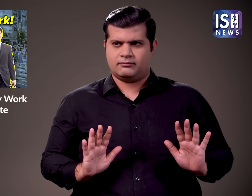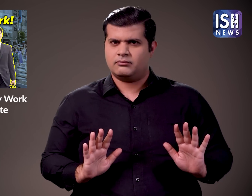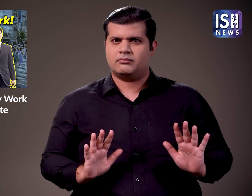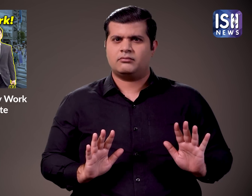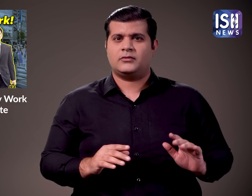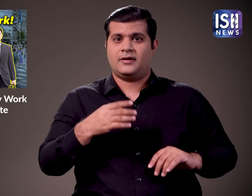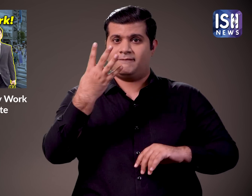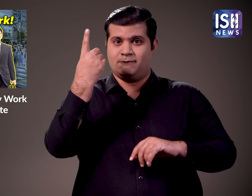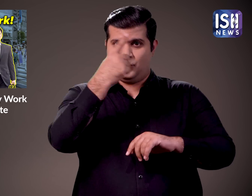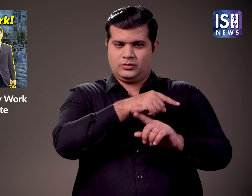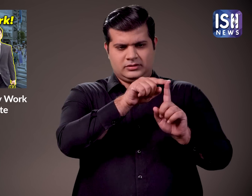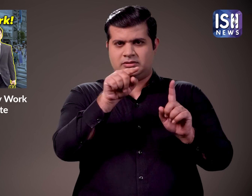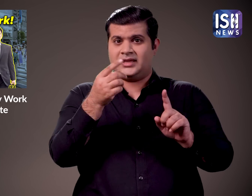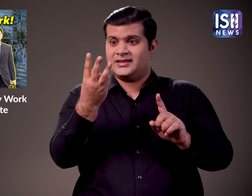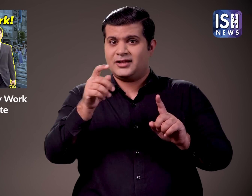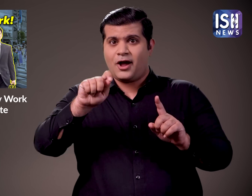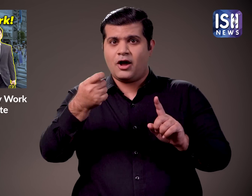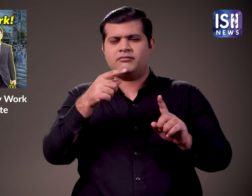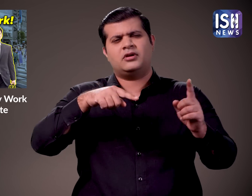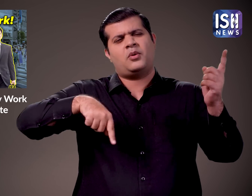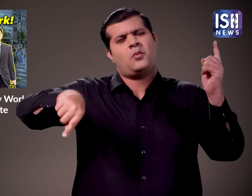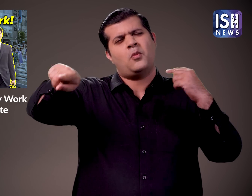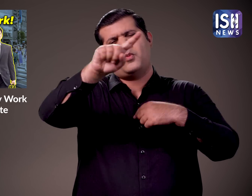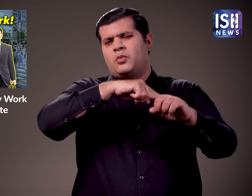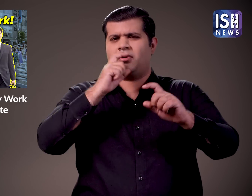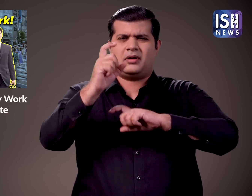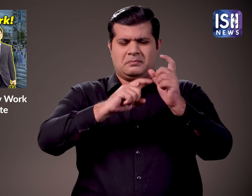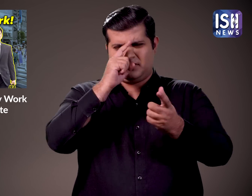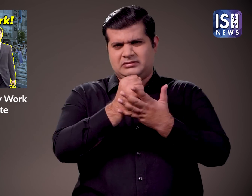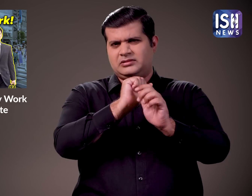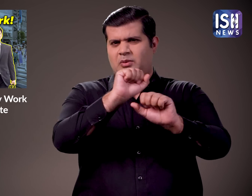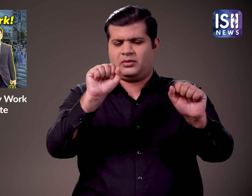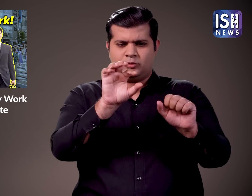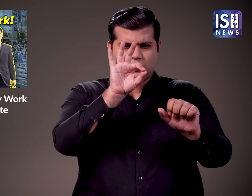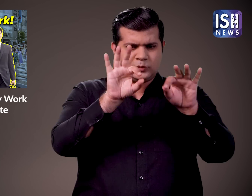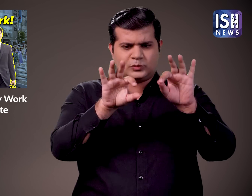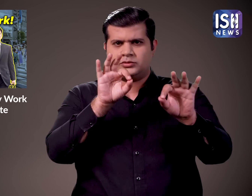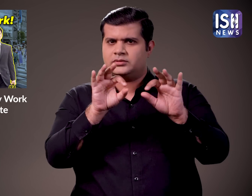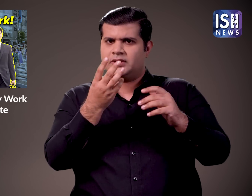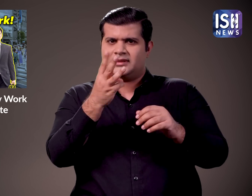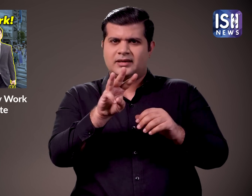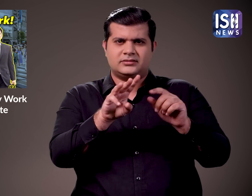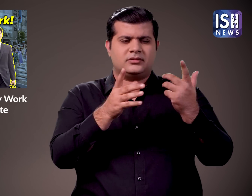It is up to the employers to choose the leave days.